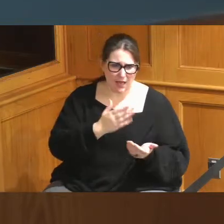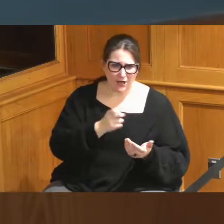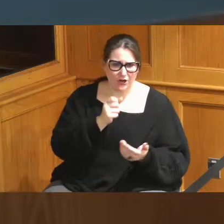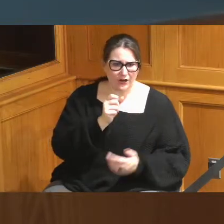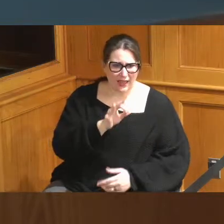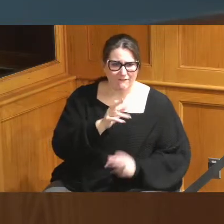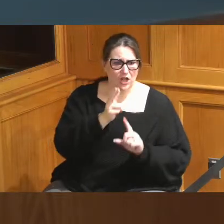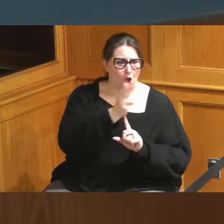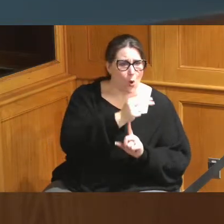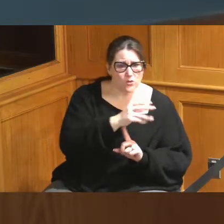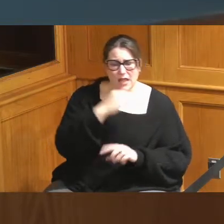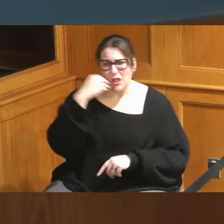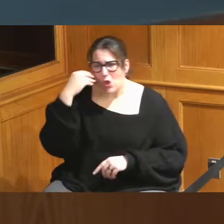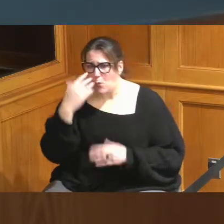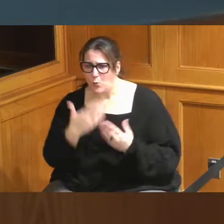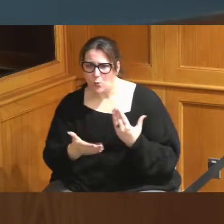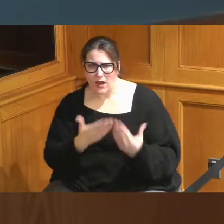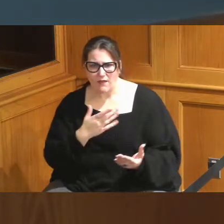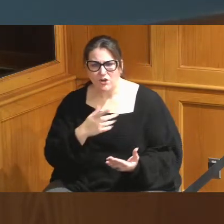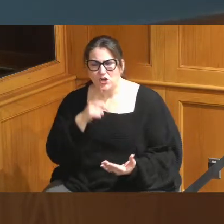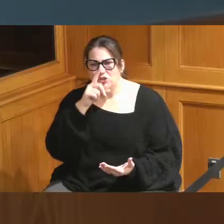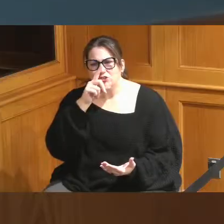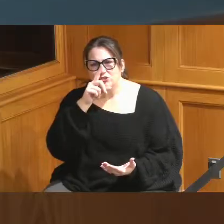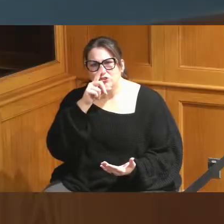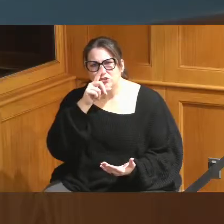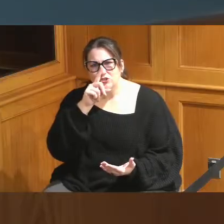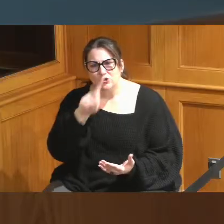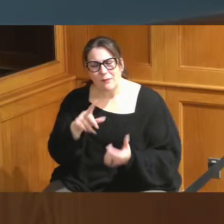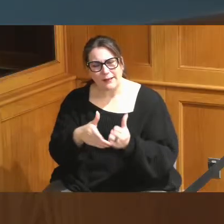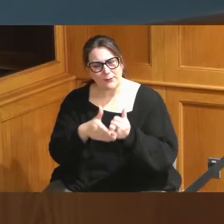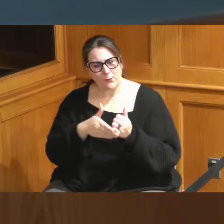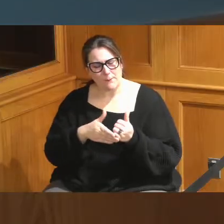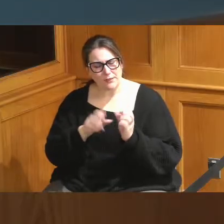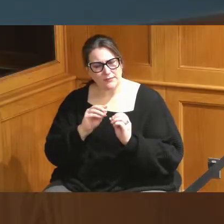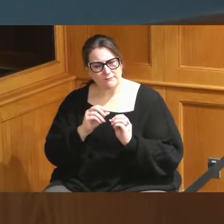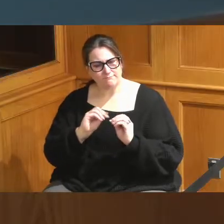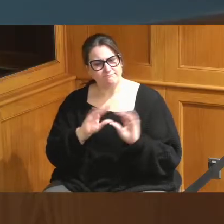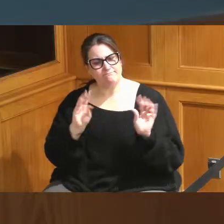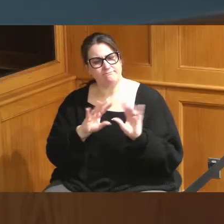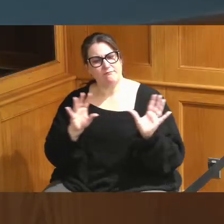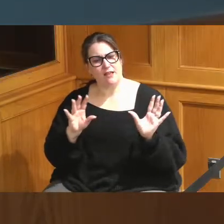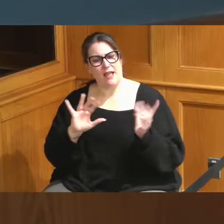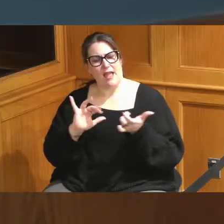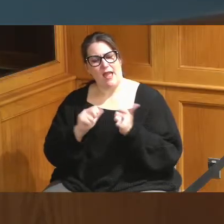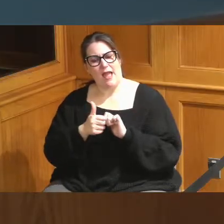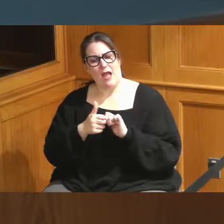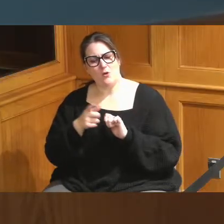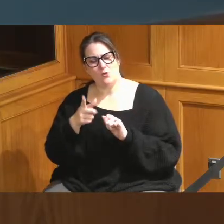hotel or something else. Can you help me better understand how you arrived at those heights?